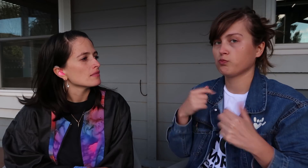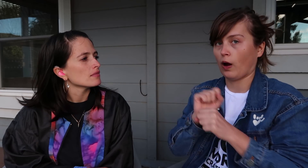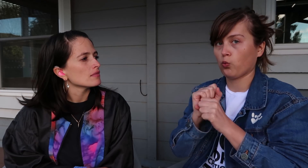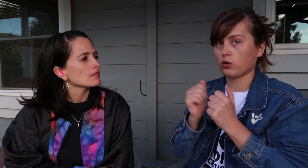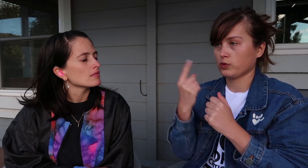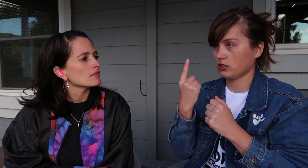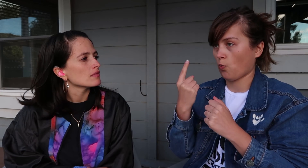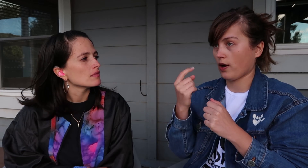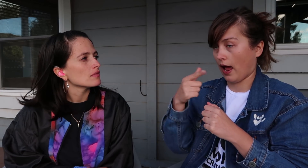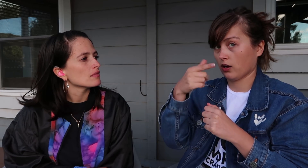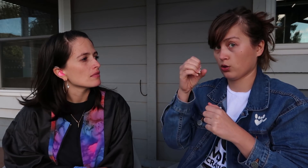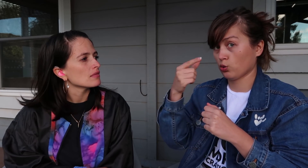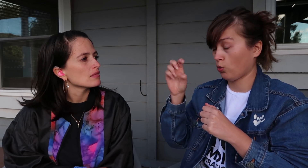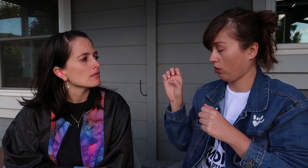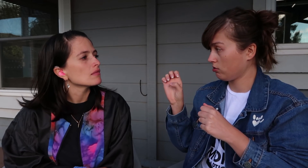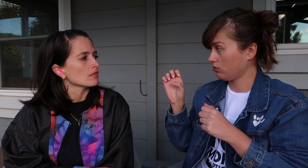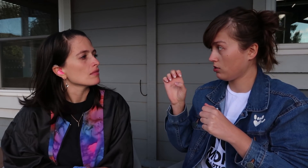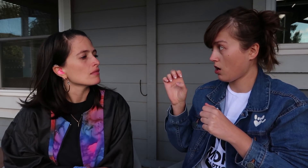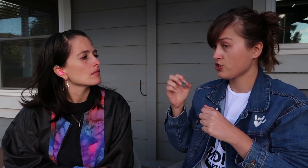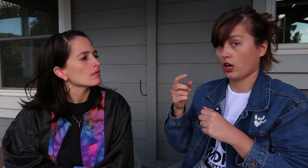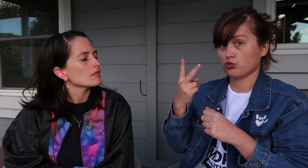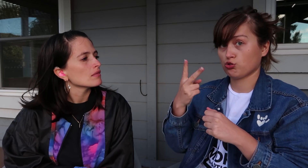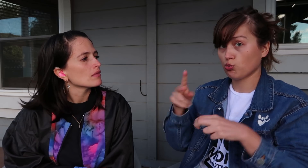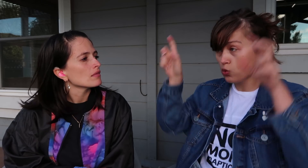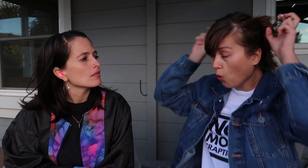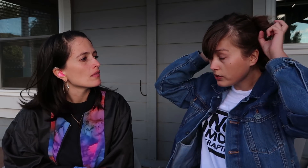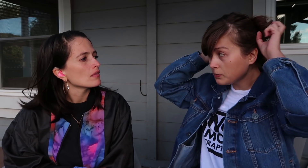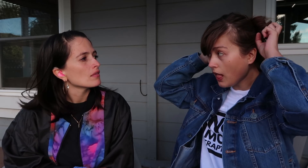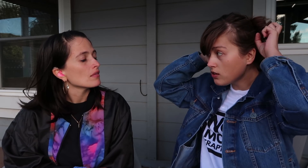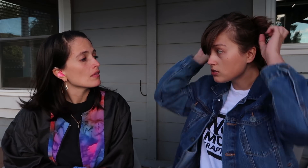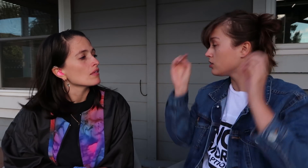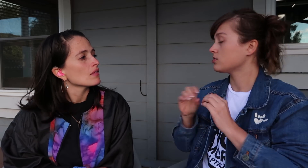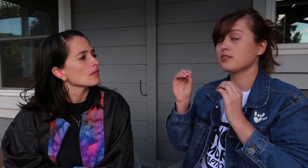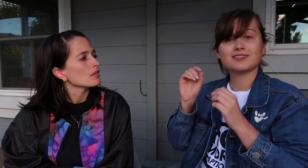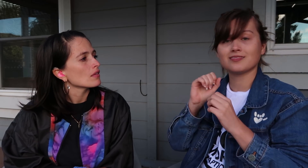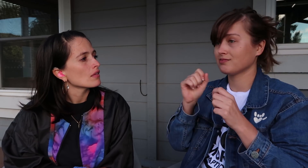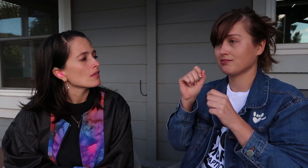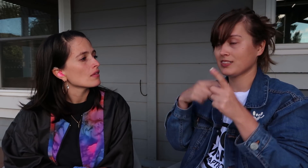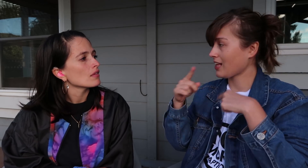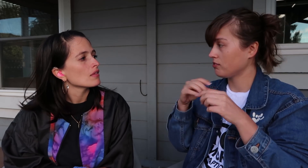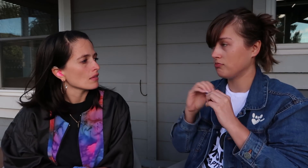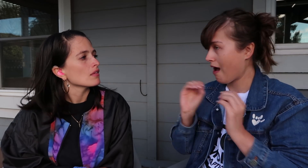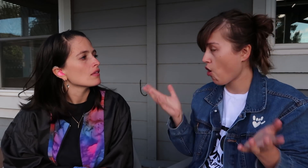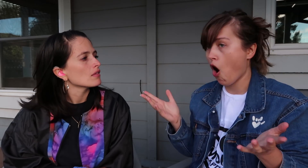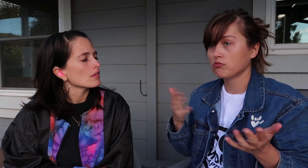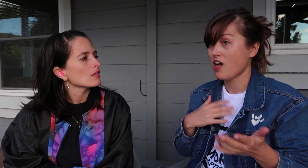I worked with someone at Google who wears two cochlear implants. She doesn't use ASL at all.